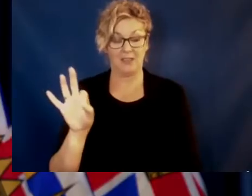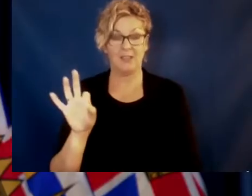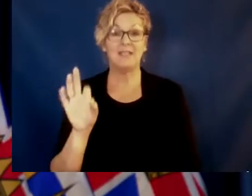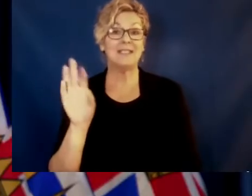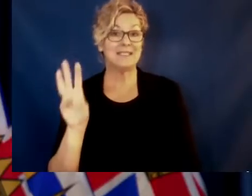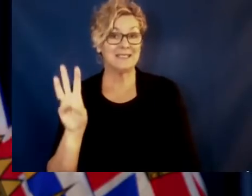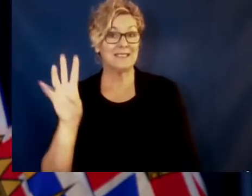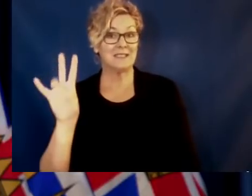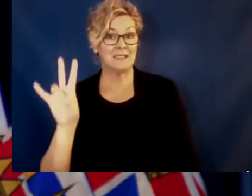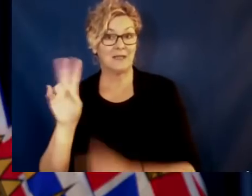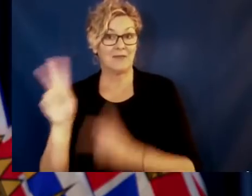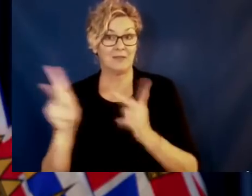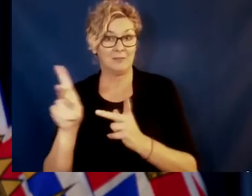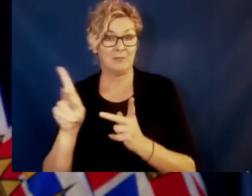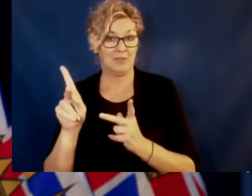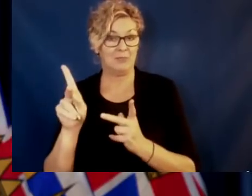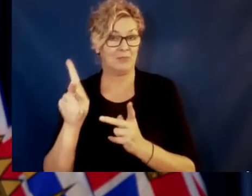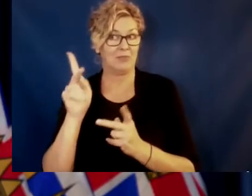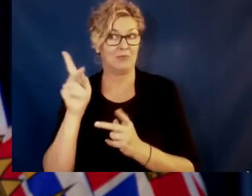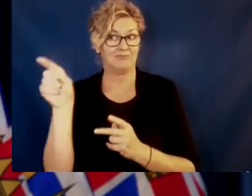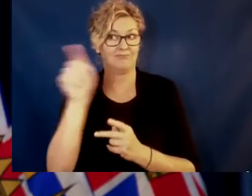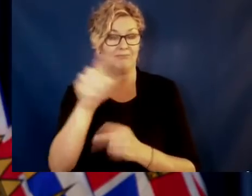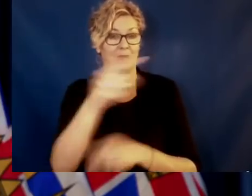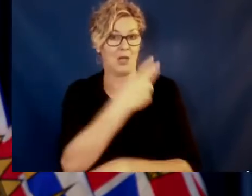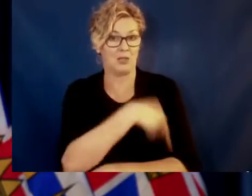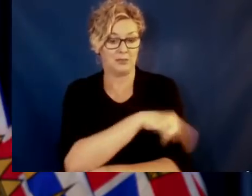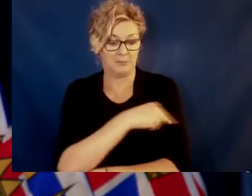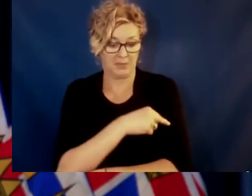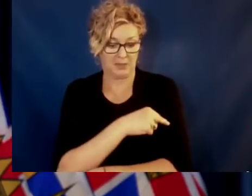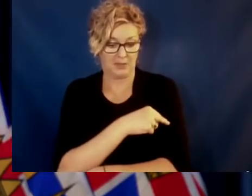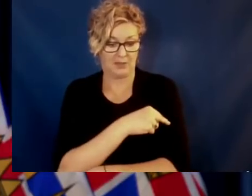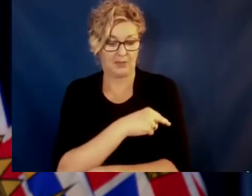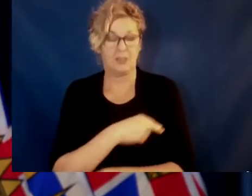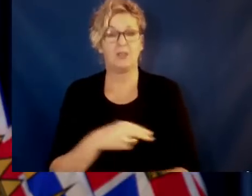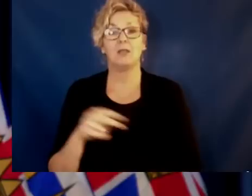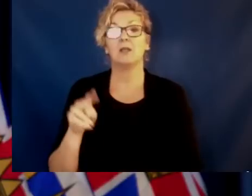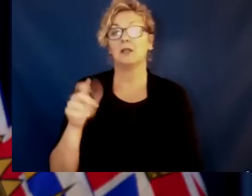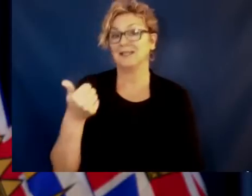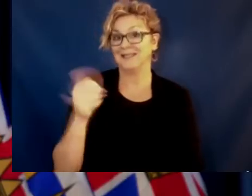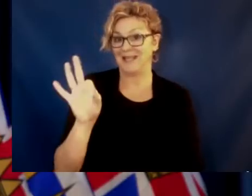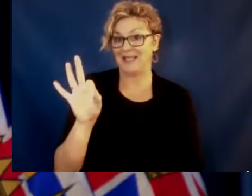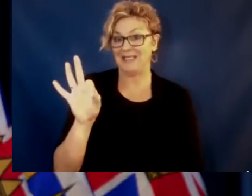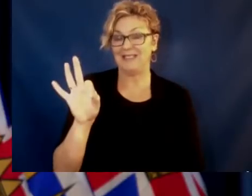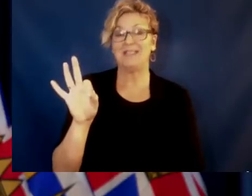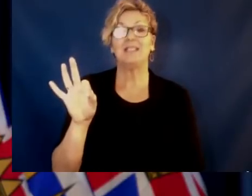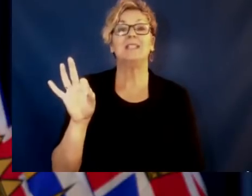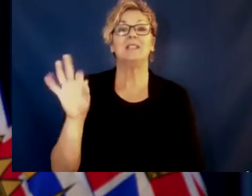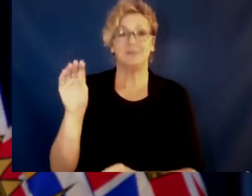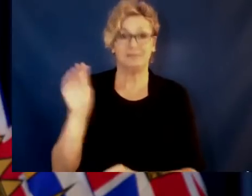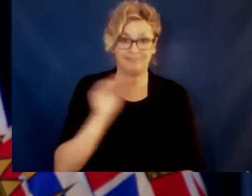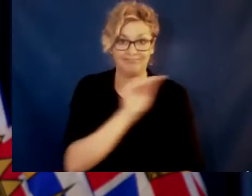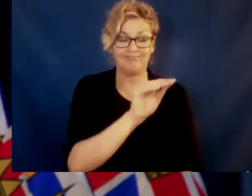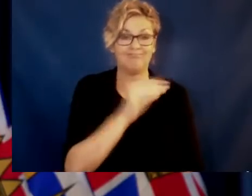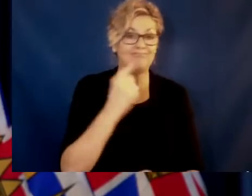have died from COVID-19 over this past weekend, one of them in the Fraser Health region and one person in the